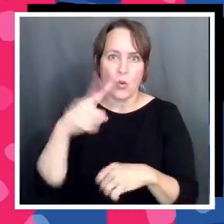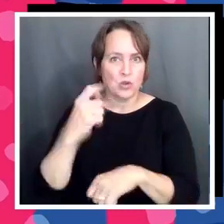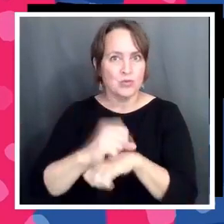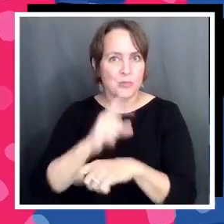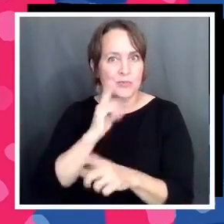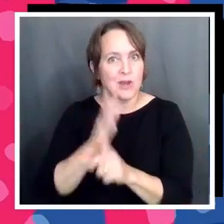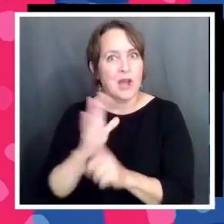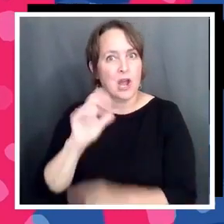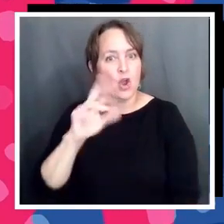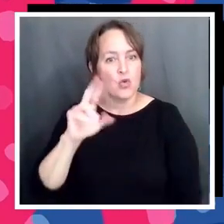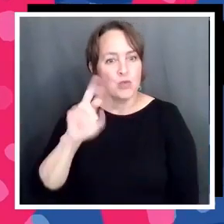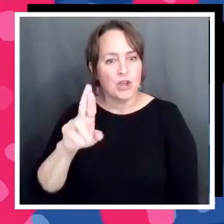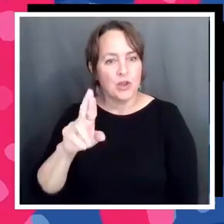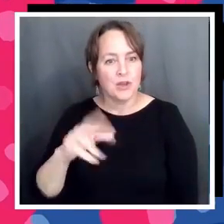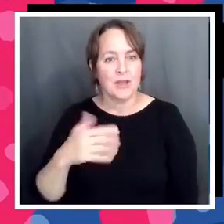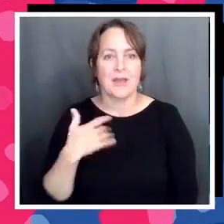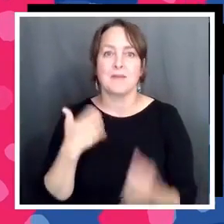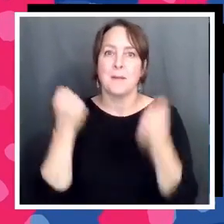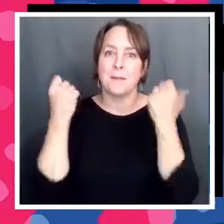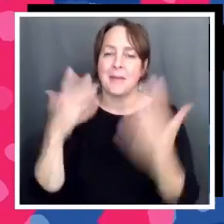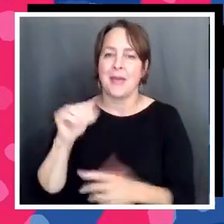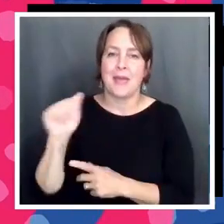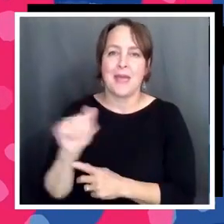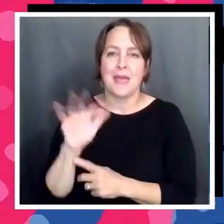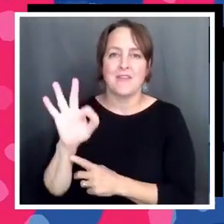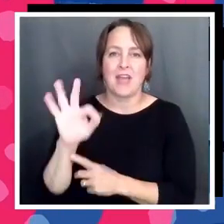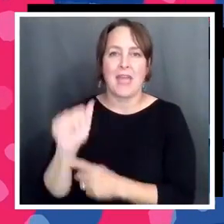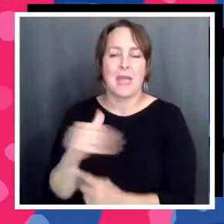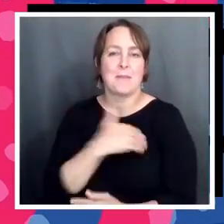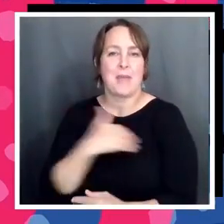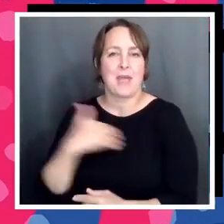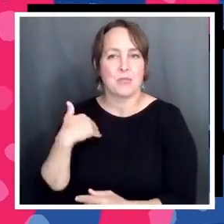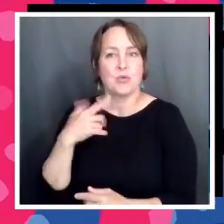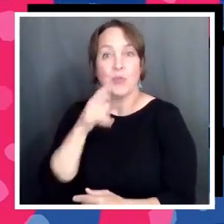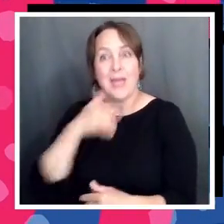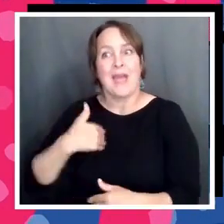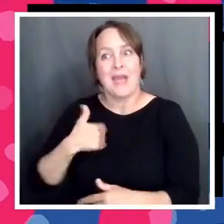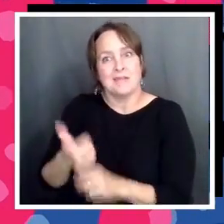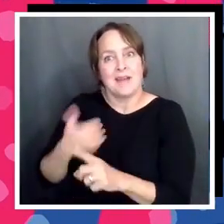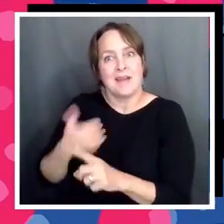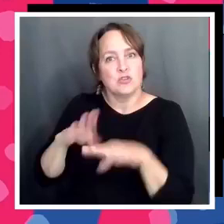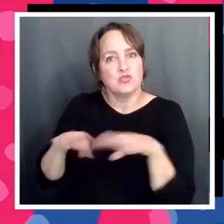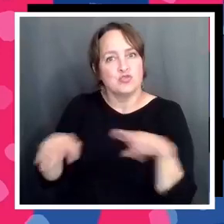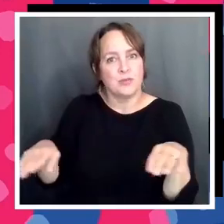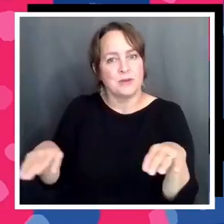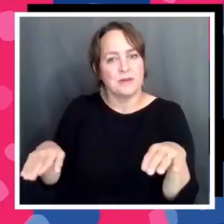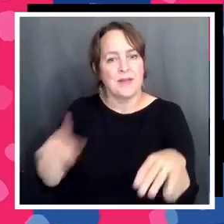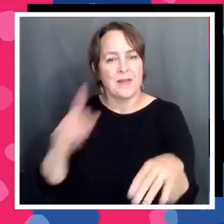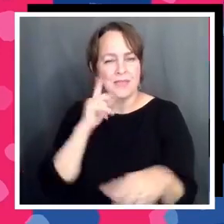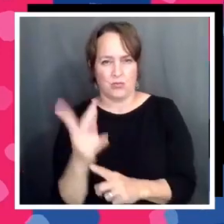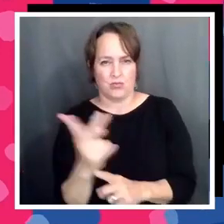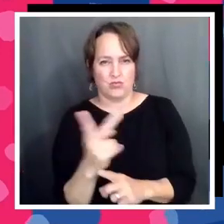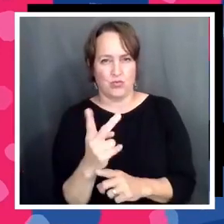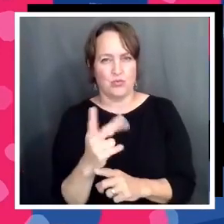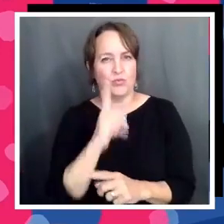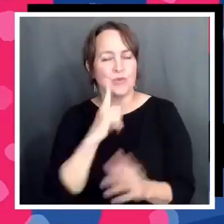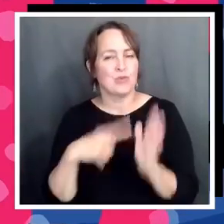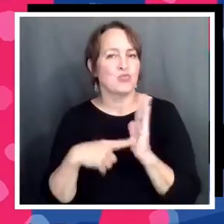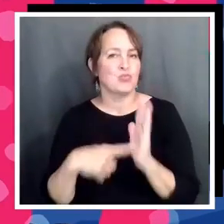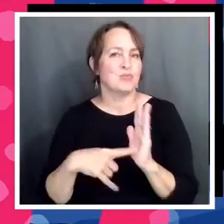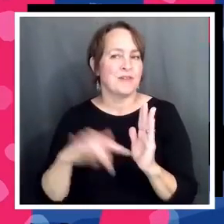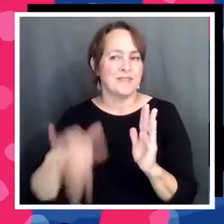WITH CHILDREN.